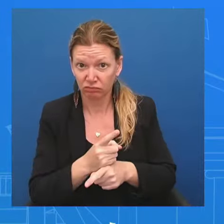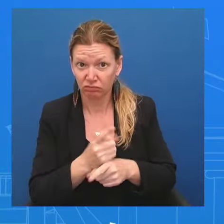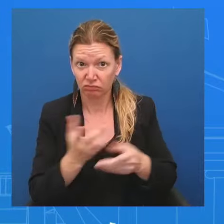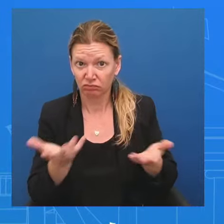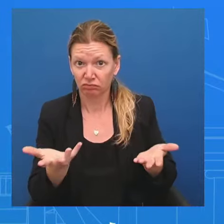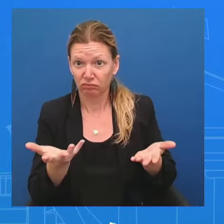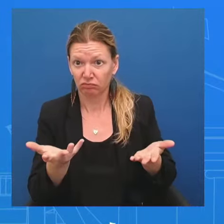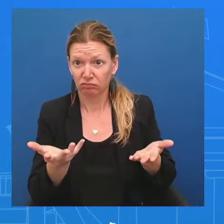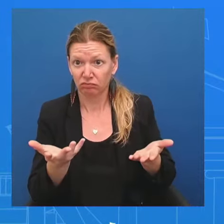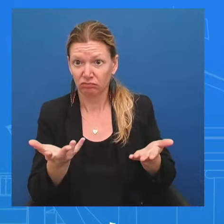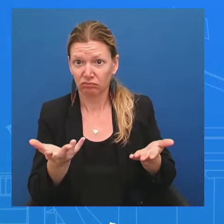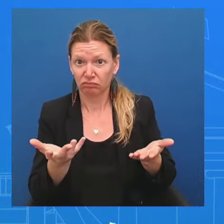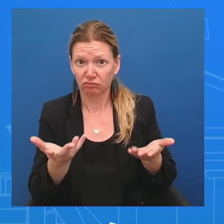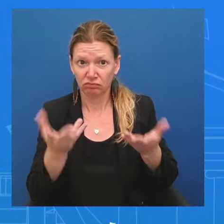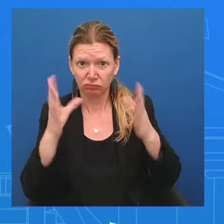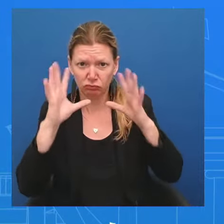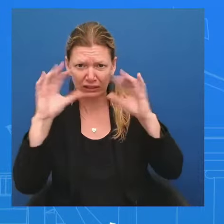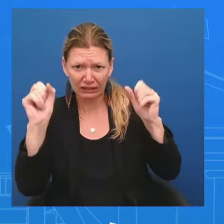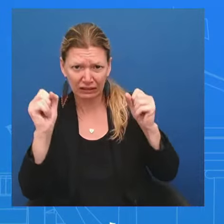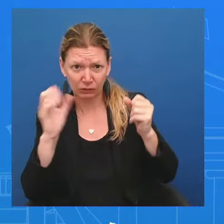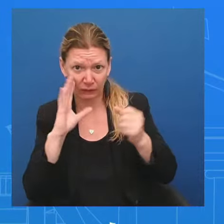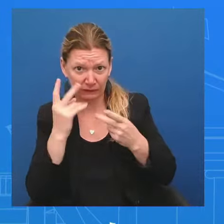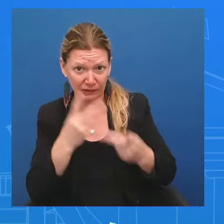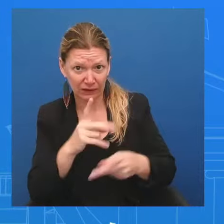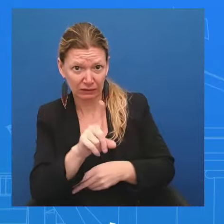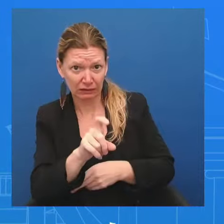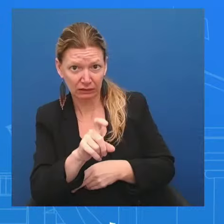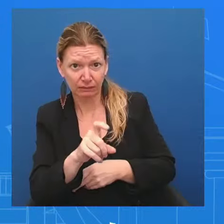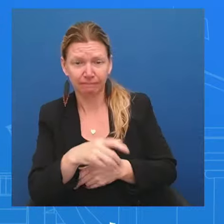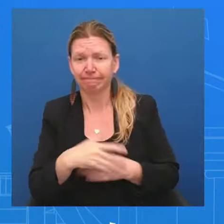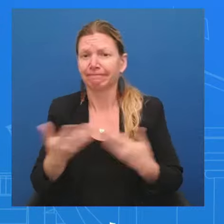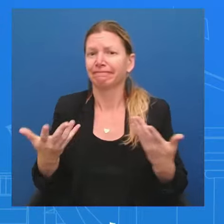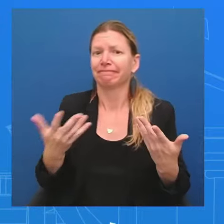Obviously, you heard me lay out what FEMA has been able to do